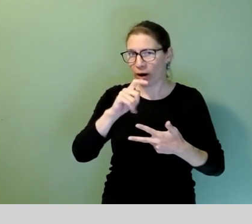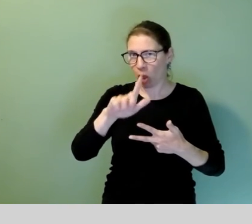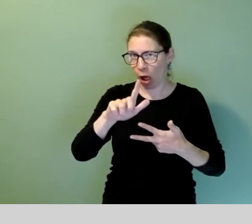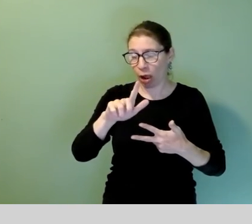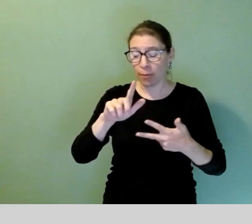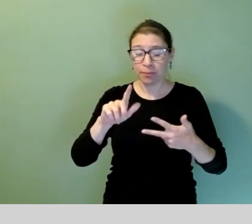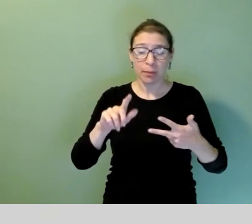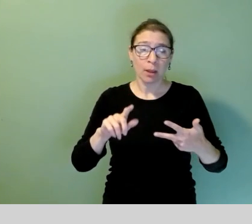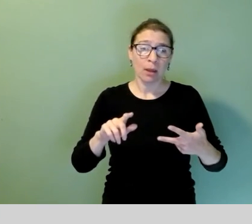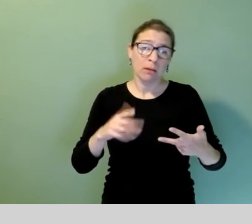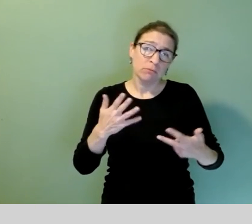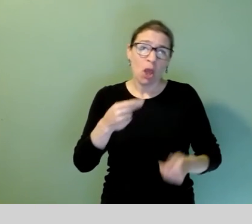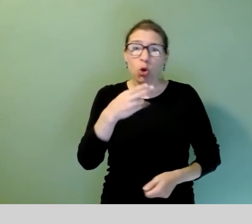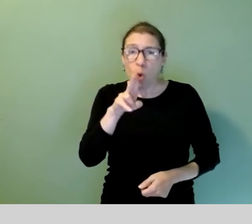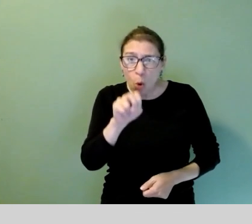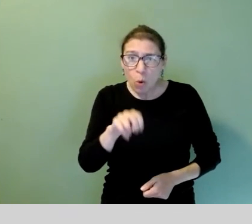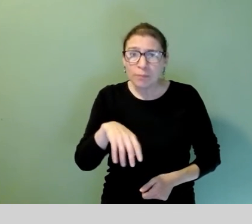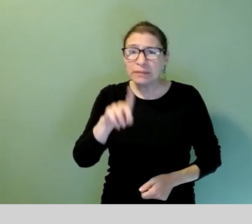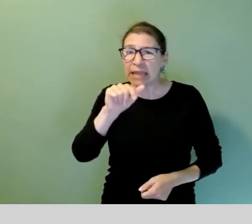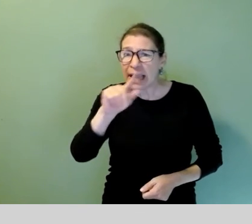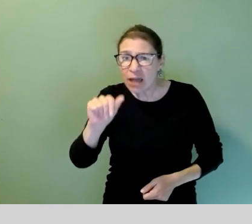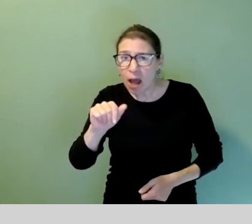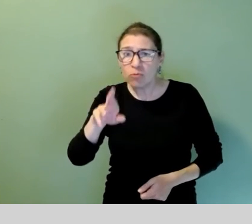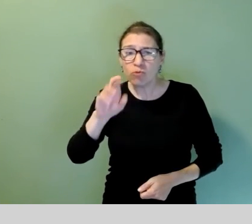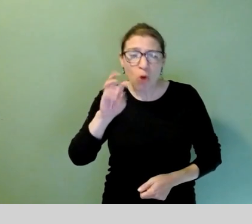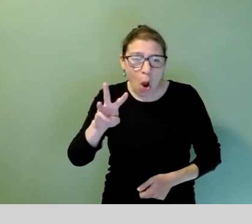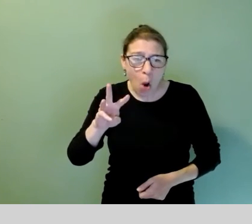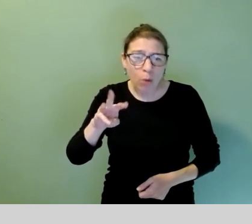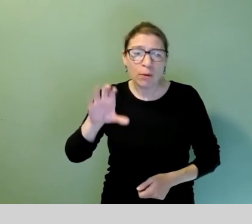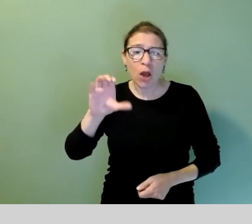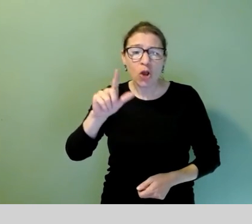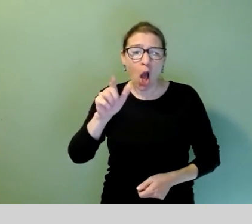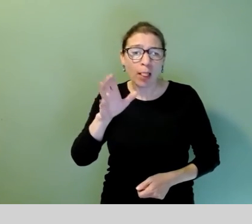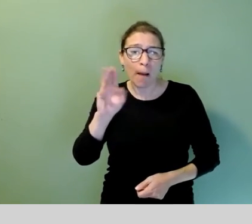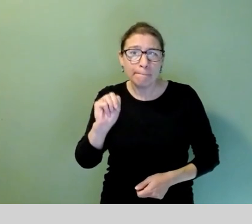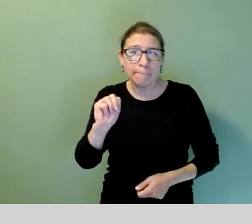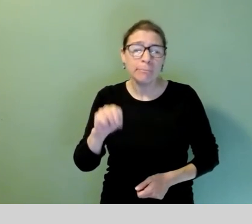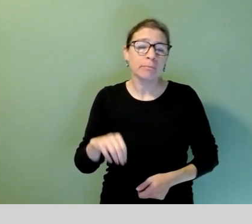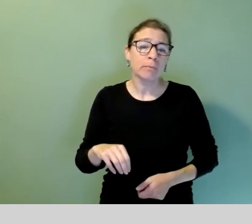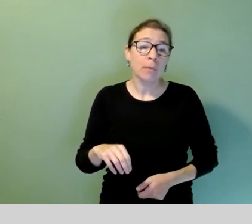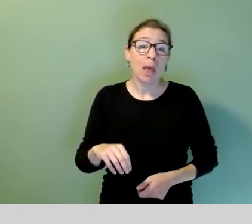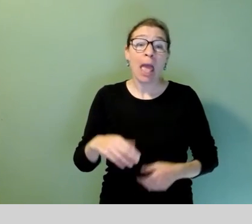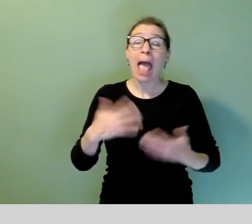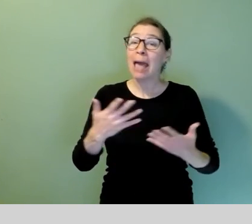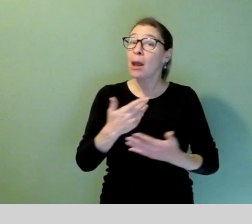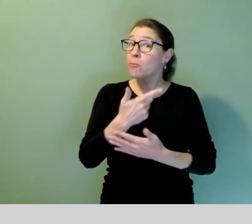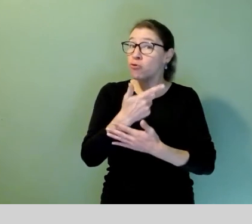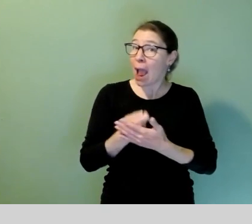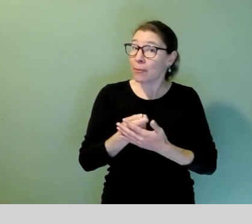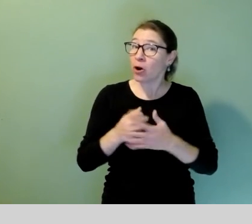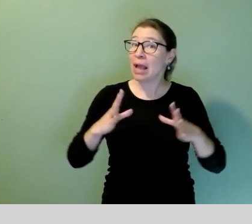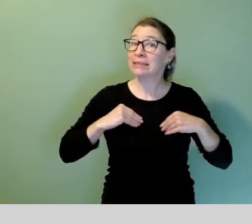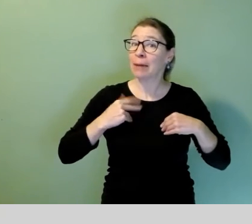hue data, row, column, and so on. And for the kind parameter, it accepts three types